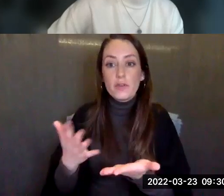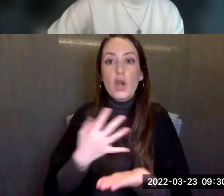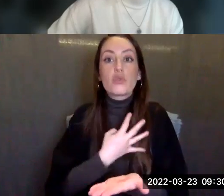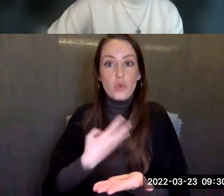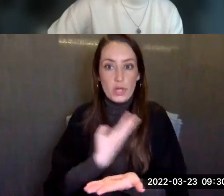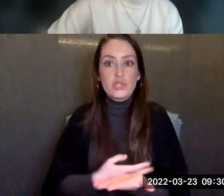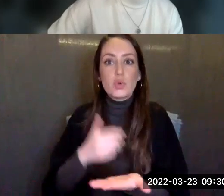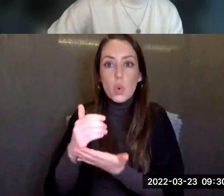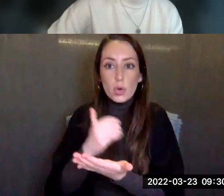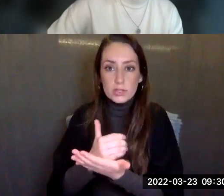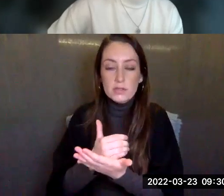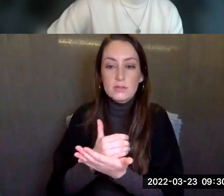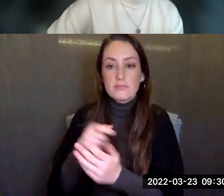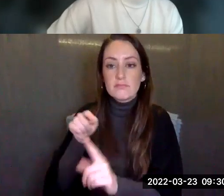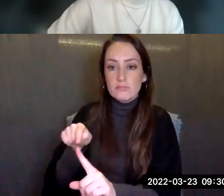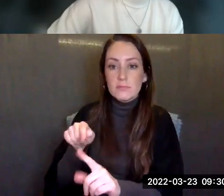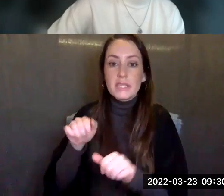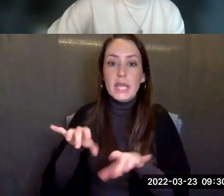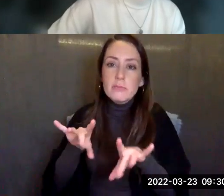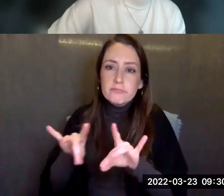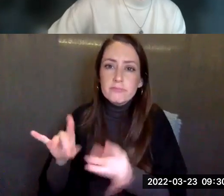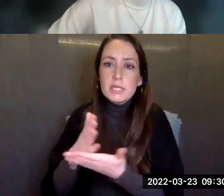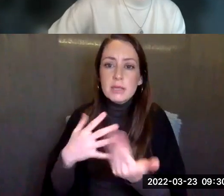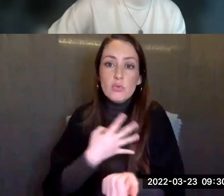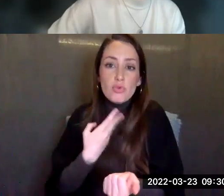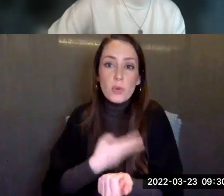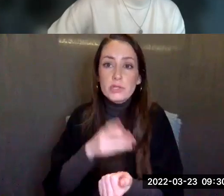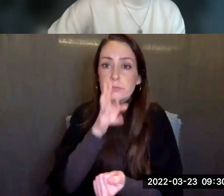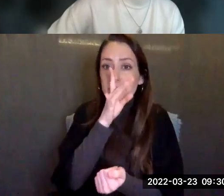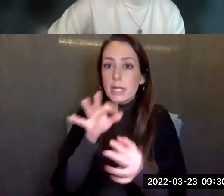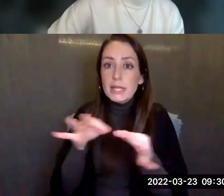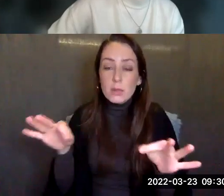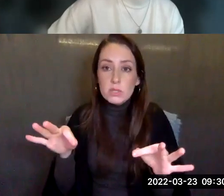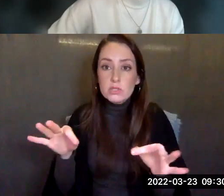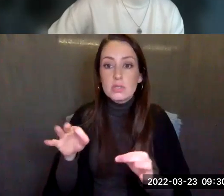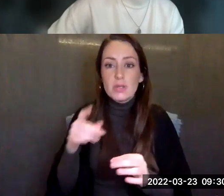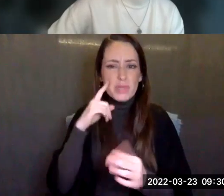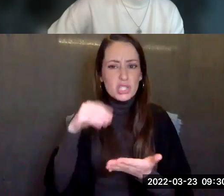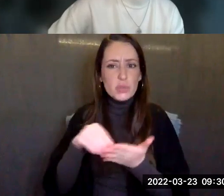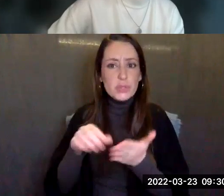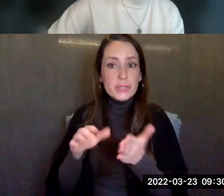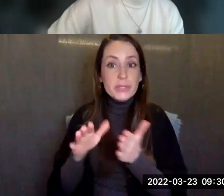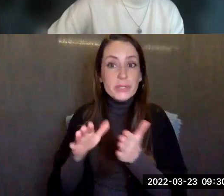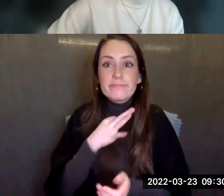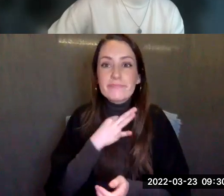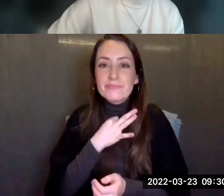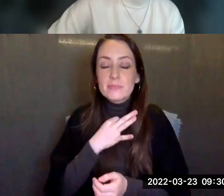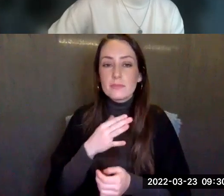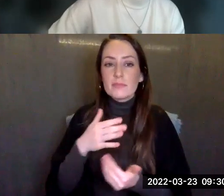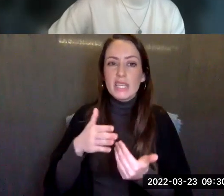Course, where they'll have the opportunity to learn some creation should they want to, because students have expressed interest, and it's more convenient for them to do it on campus.